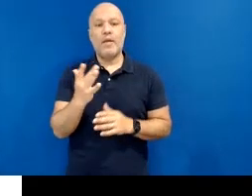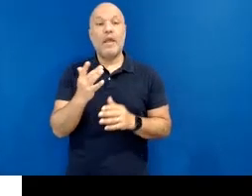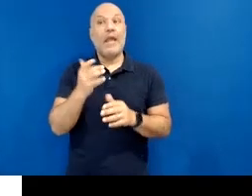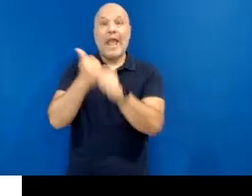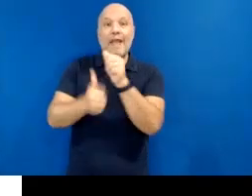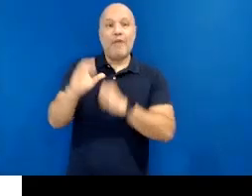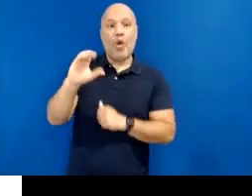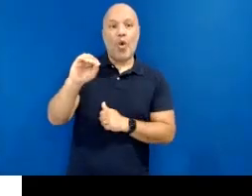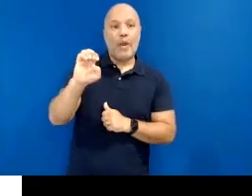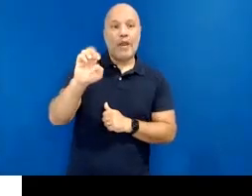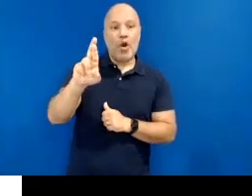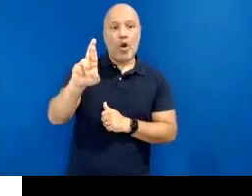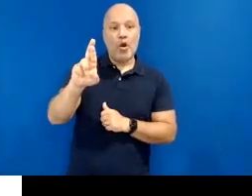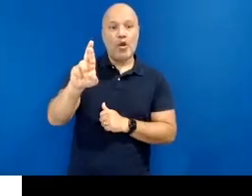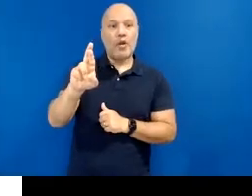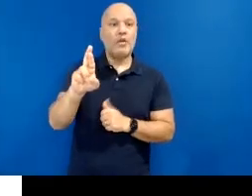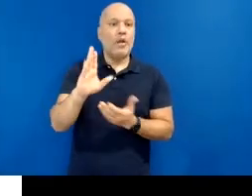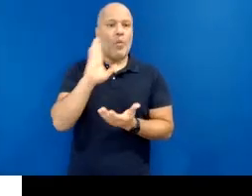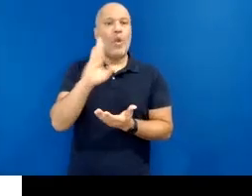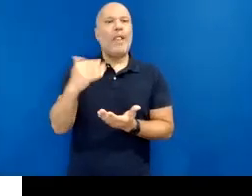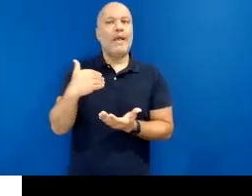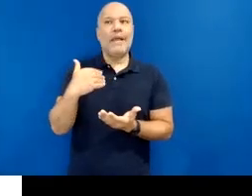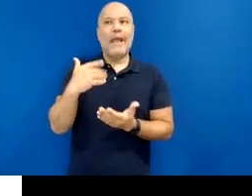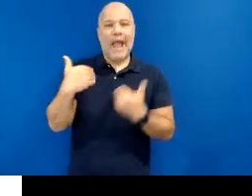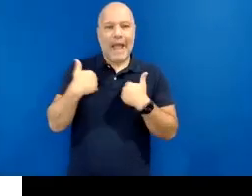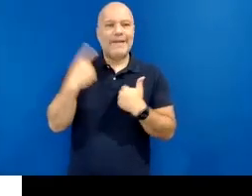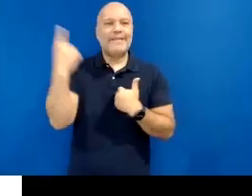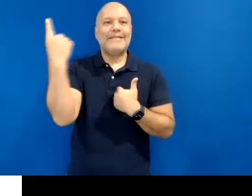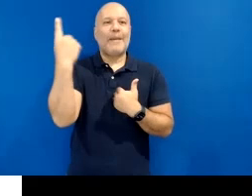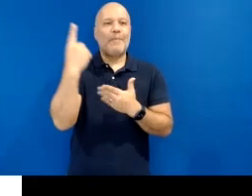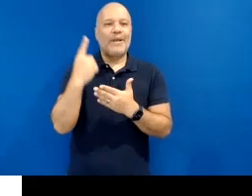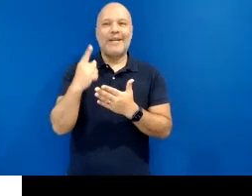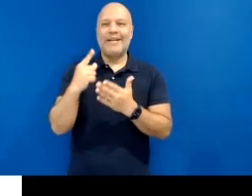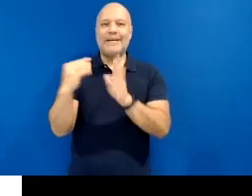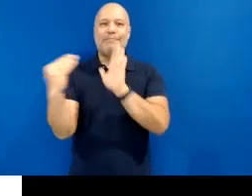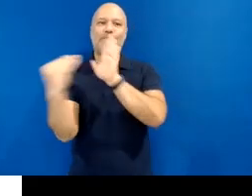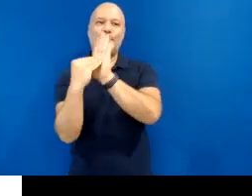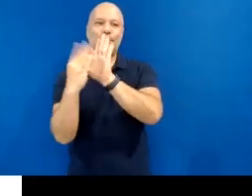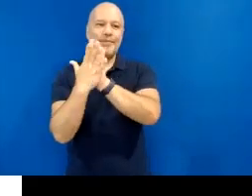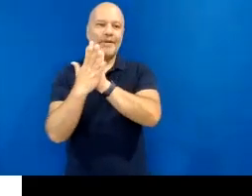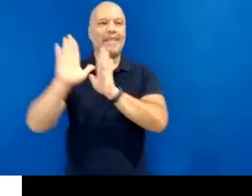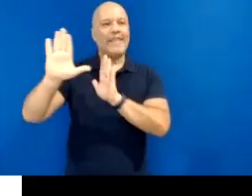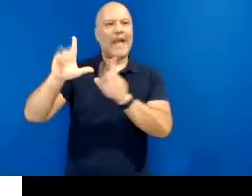that you find is going to somewhere on it have the license printed on it.